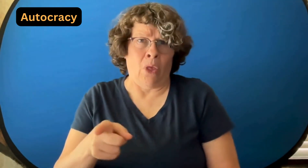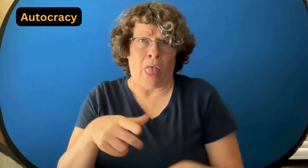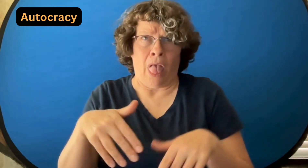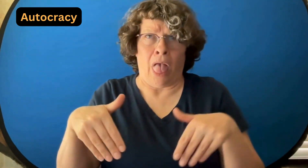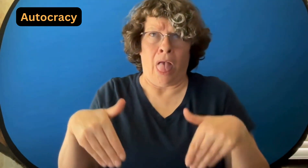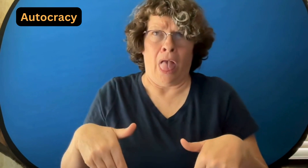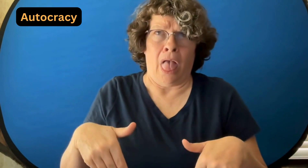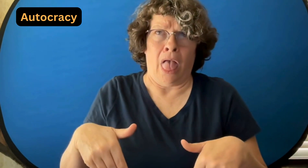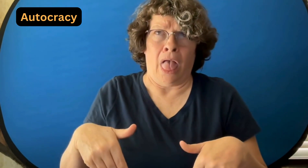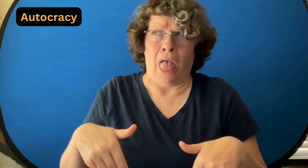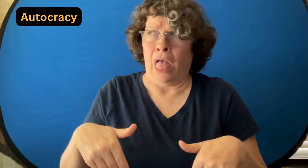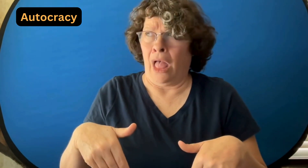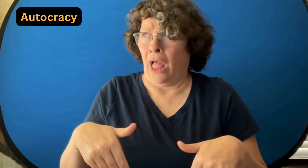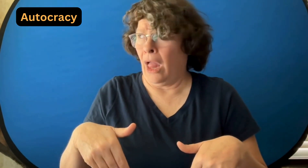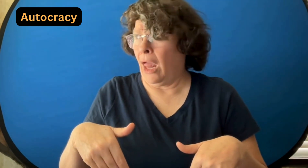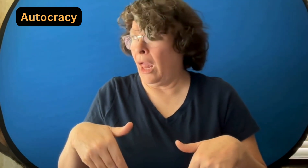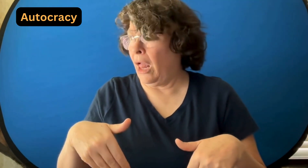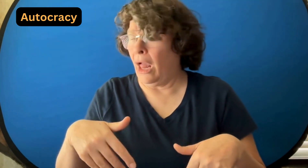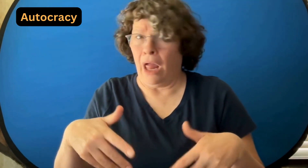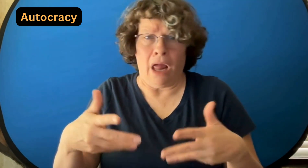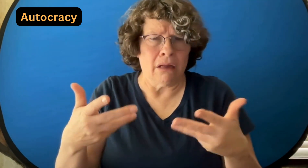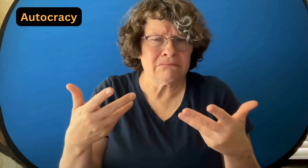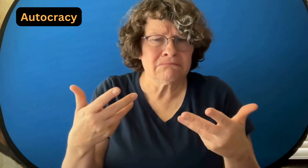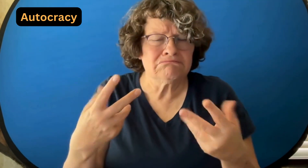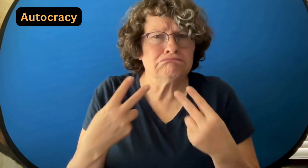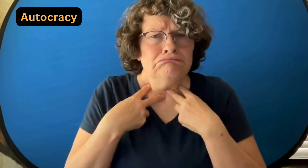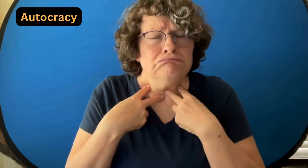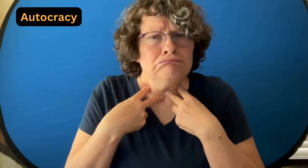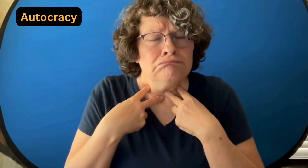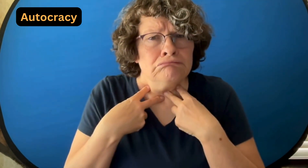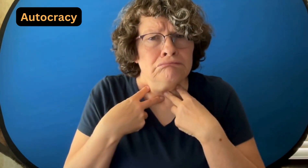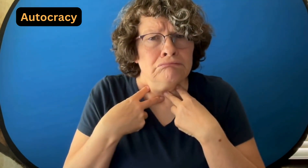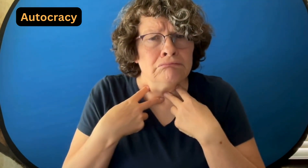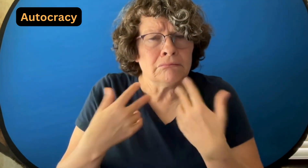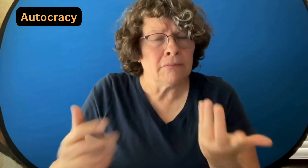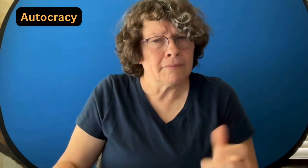and there would be nothing you could do about it.